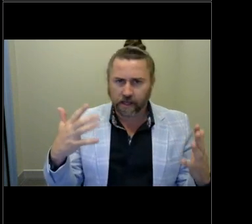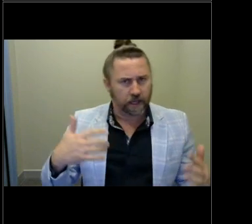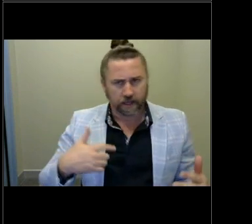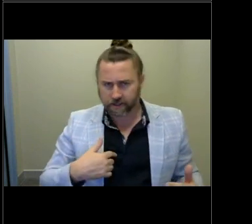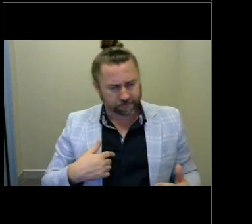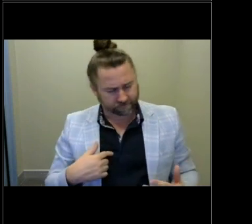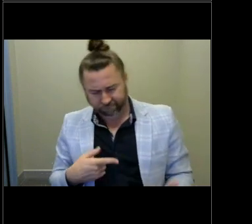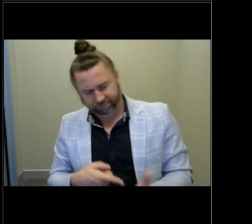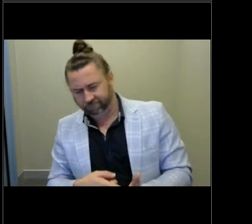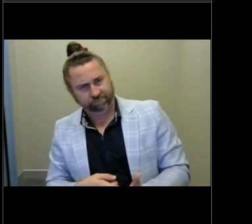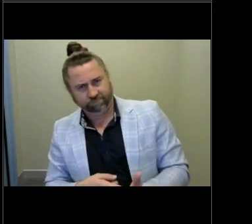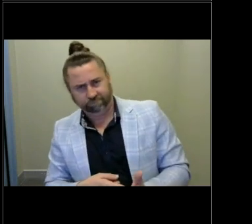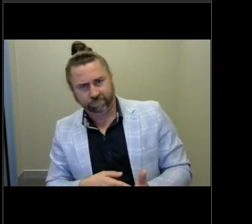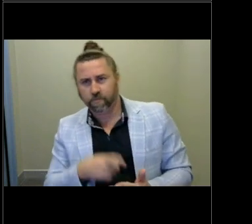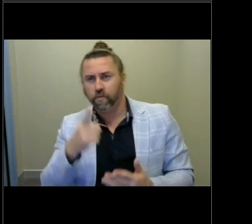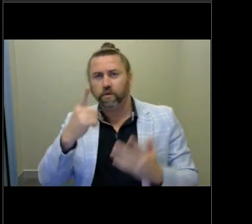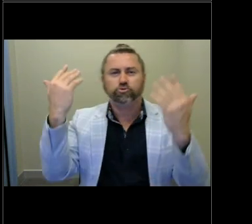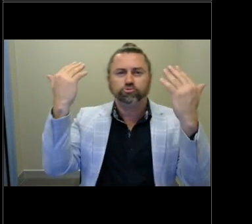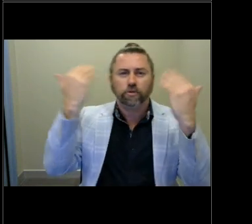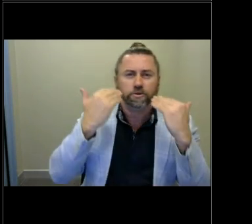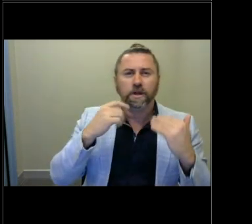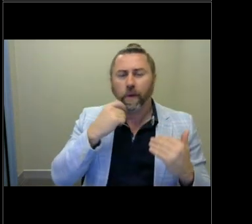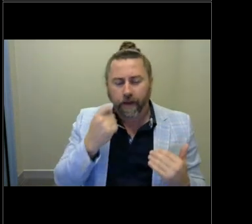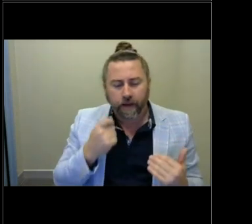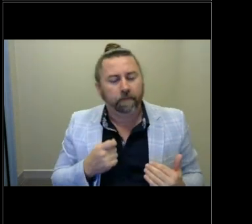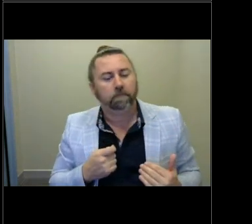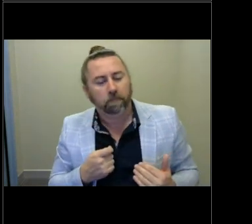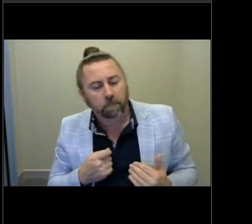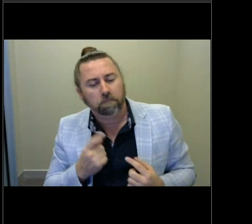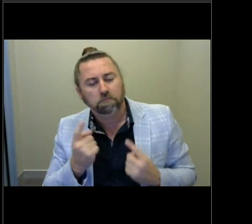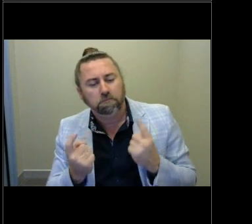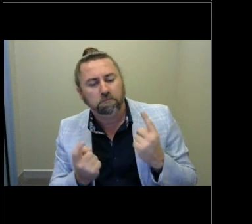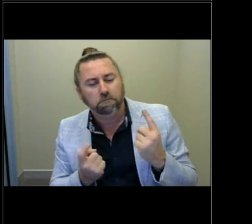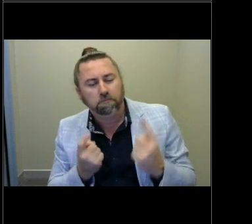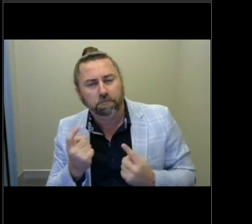The court will take that into consideration and it's likely that that will be set down